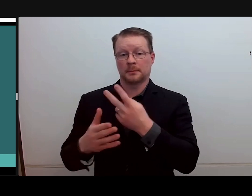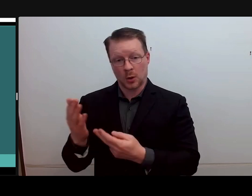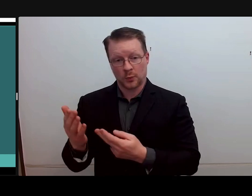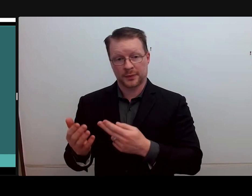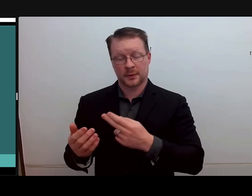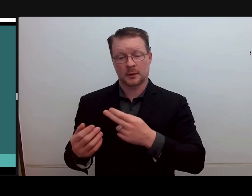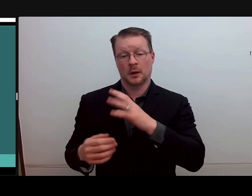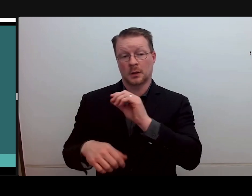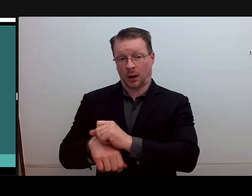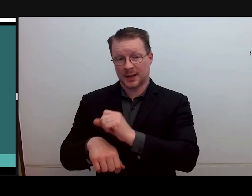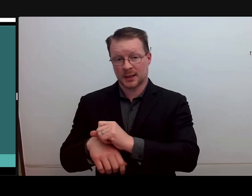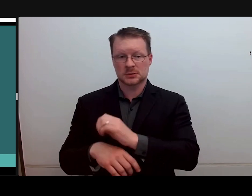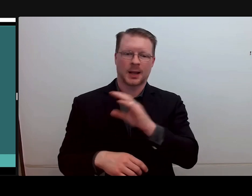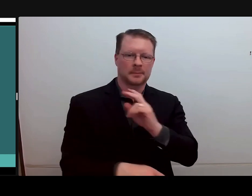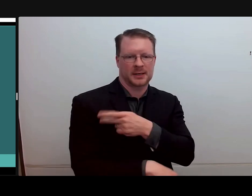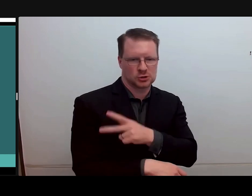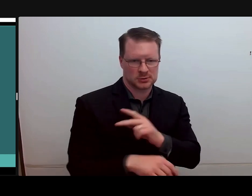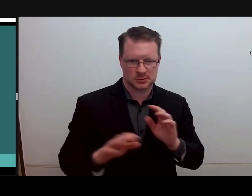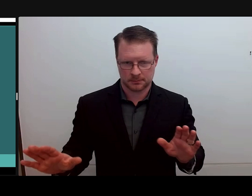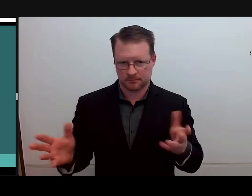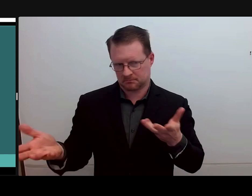The mistreatment came from both colleagues and patients.